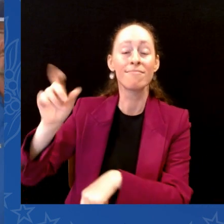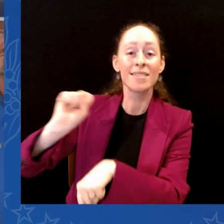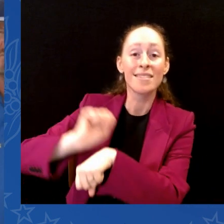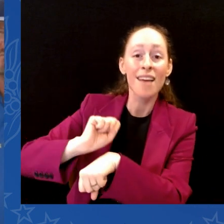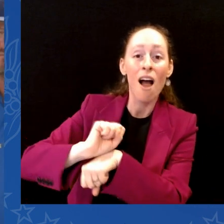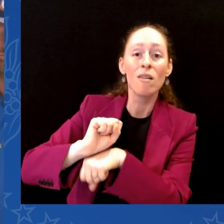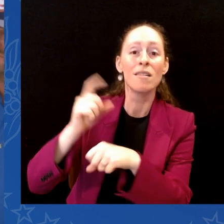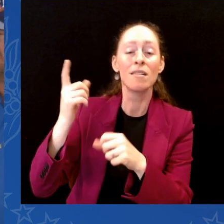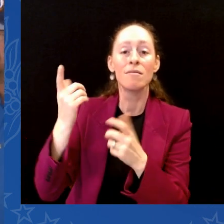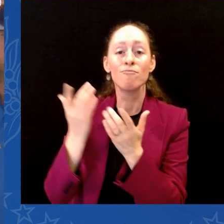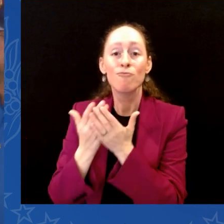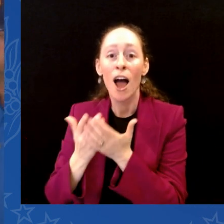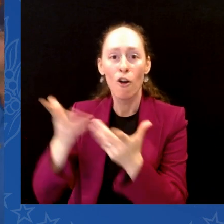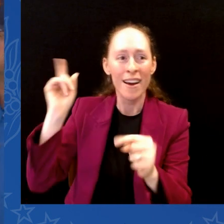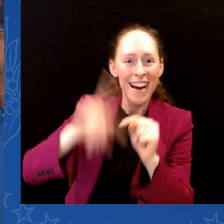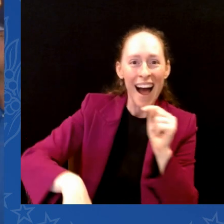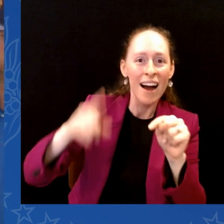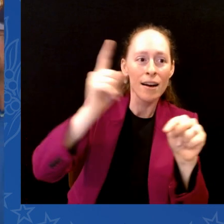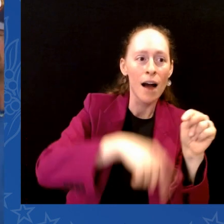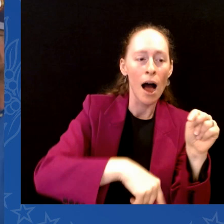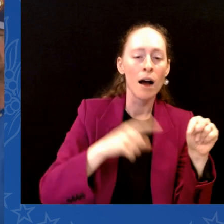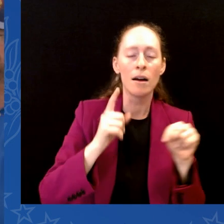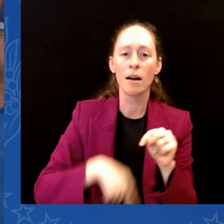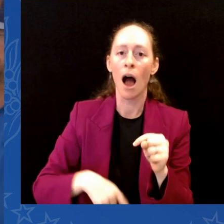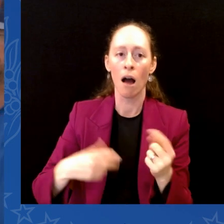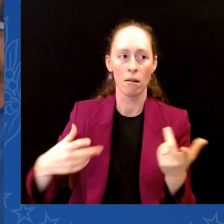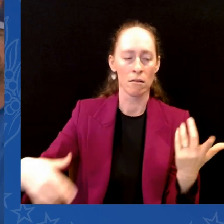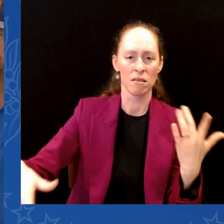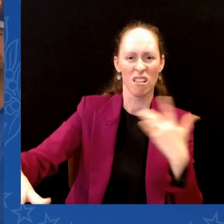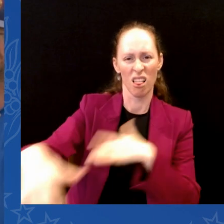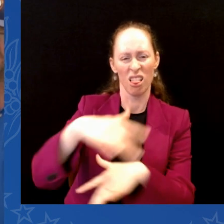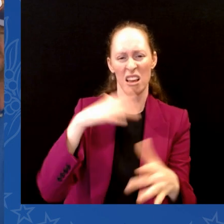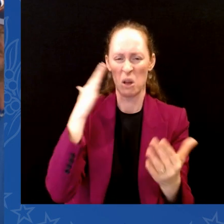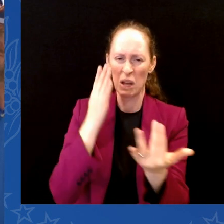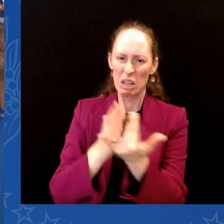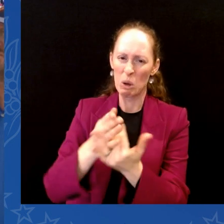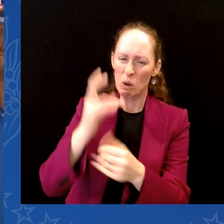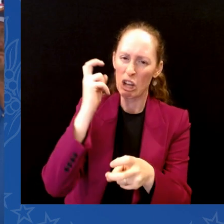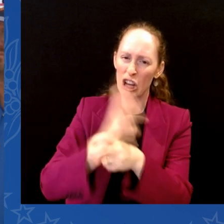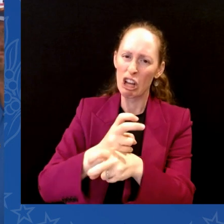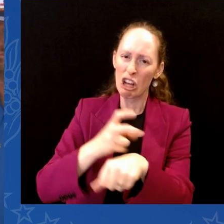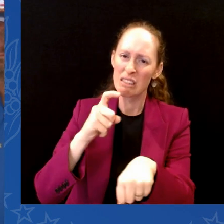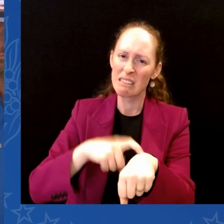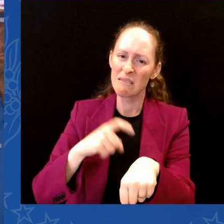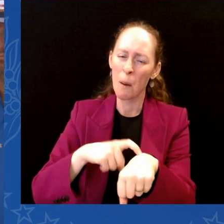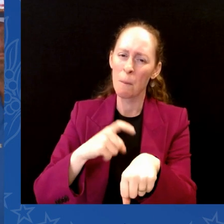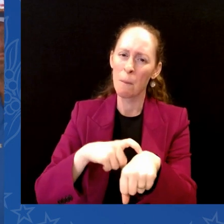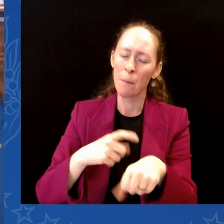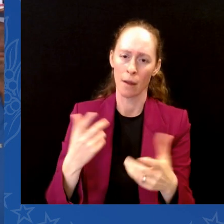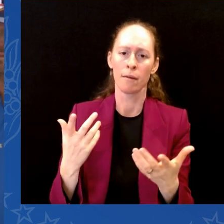Long term, the major disaster declaration I approved on September 29th is going to help rebuild schools,